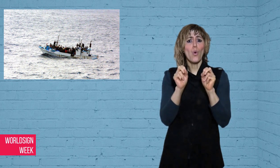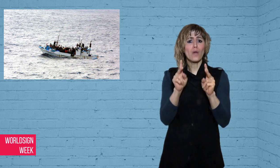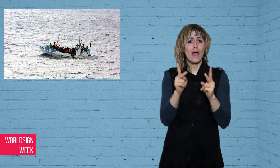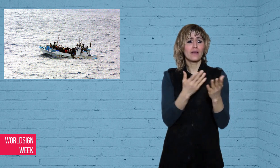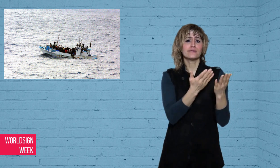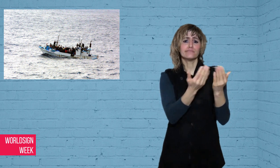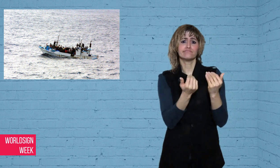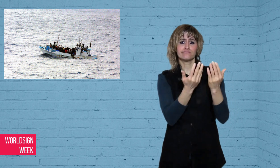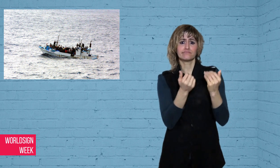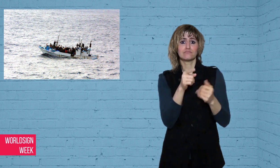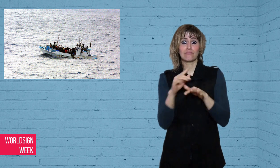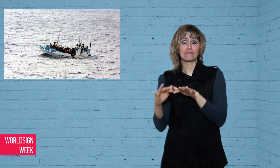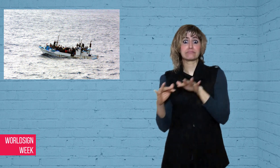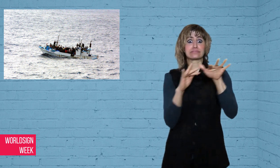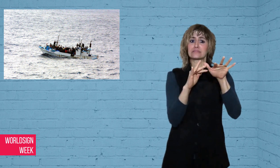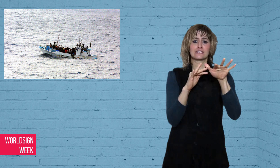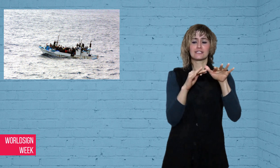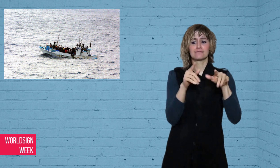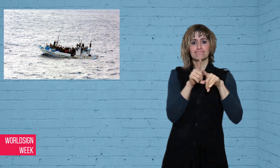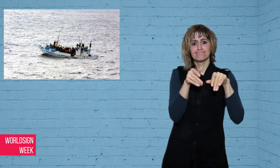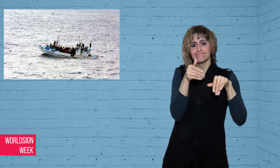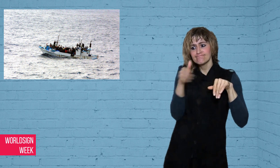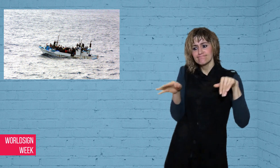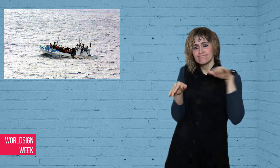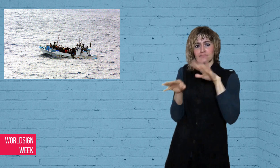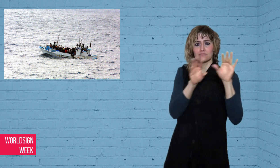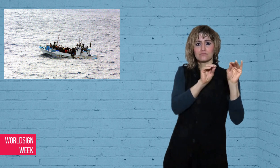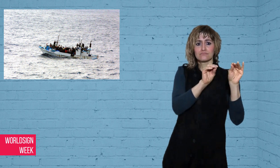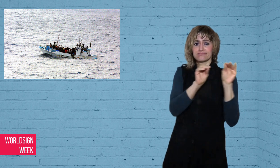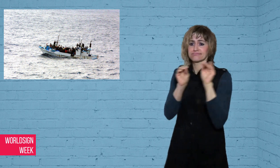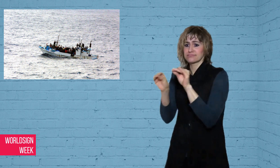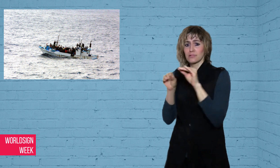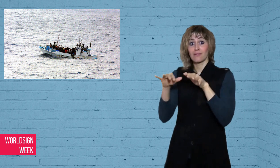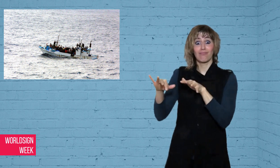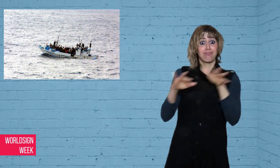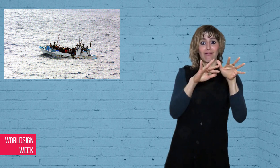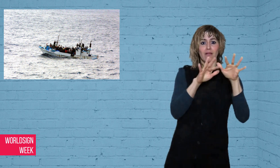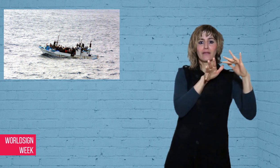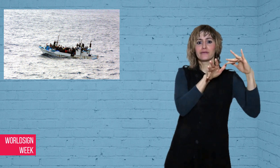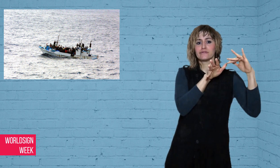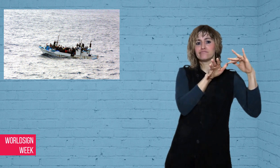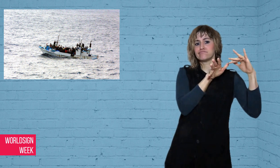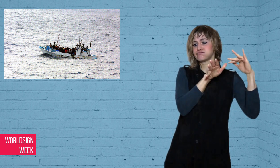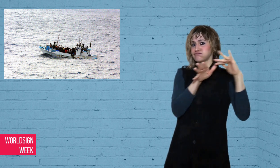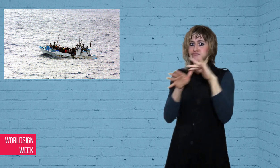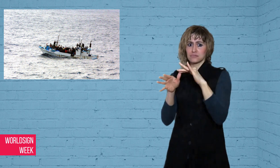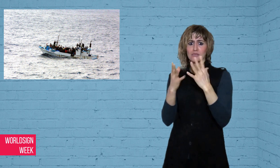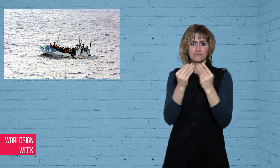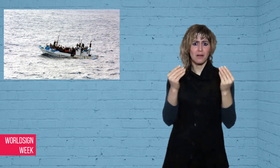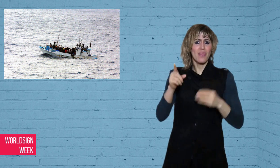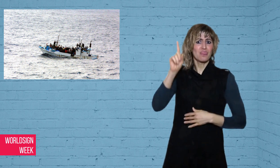agreed to take back thousands of them.